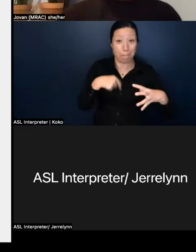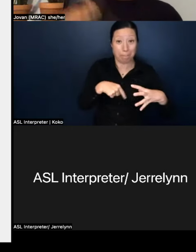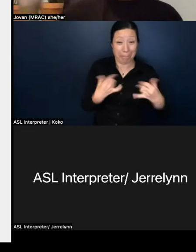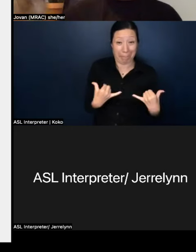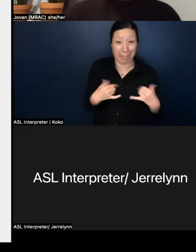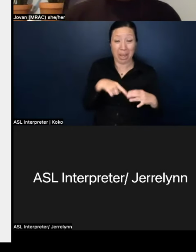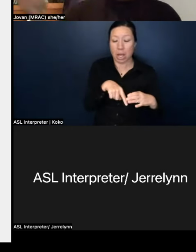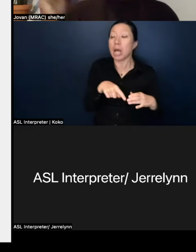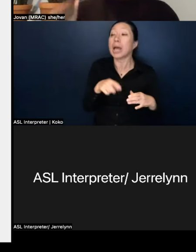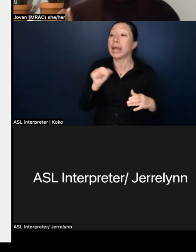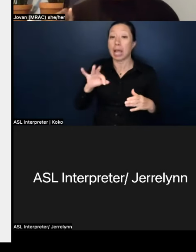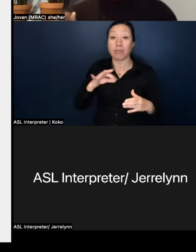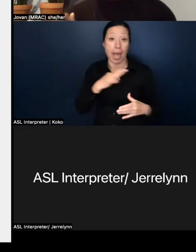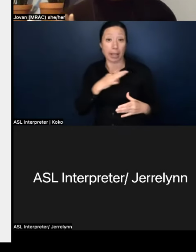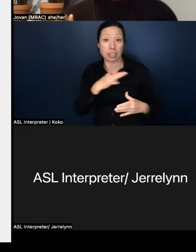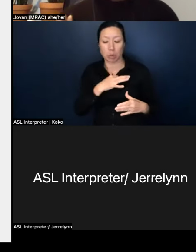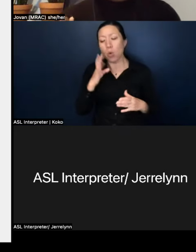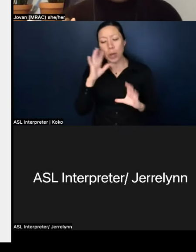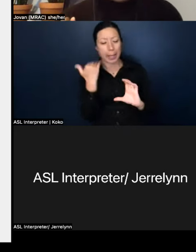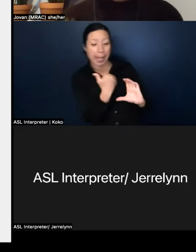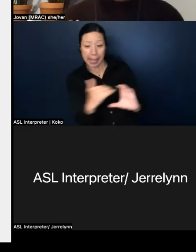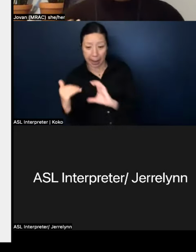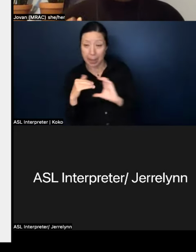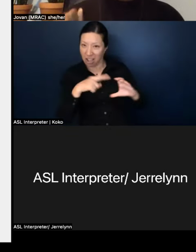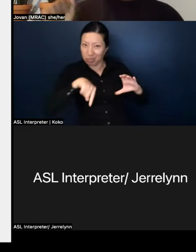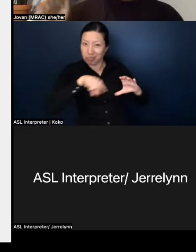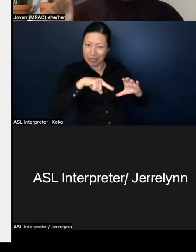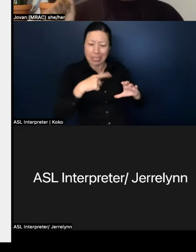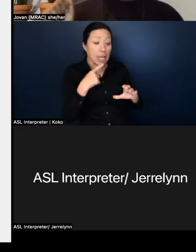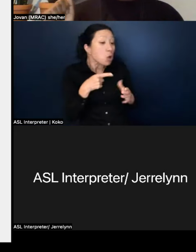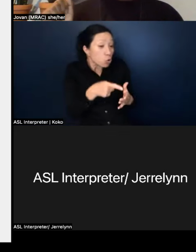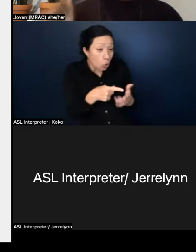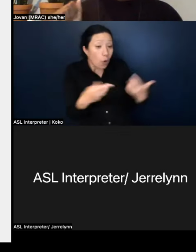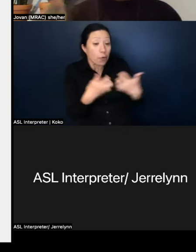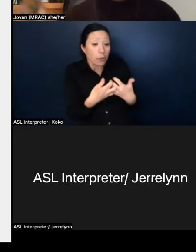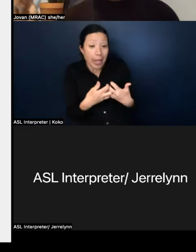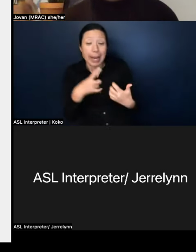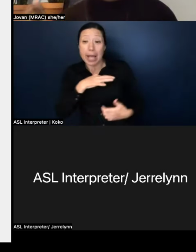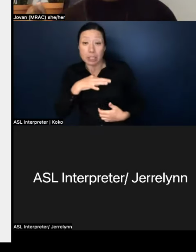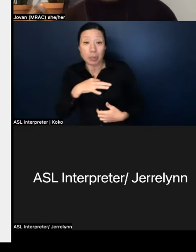"Hey, you fit the eligibility for Artists' Futures, and an application will be prepared for you.